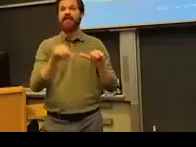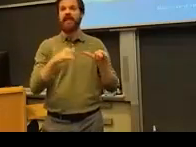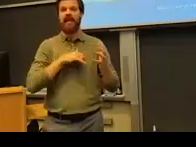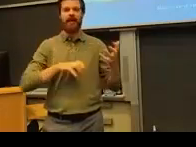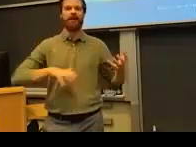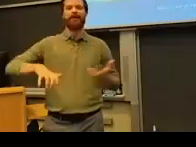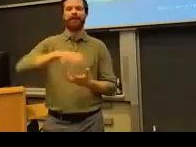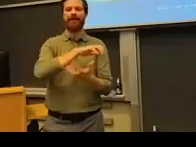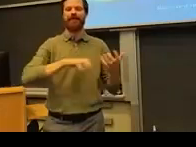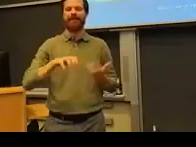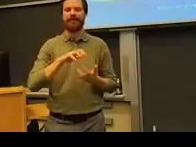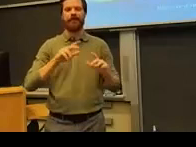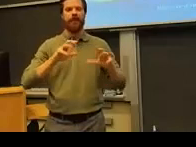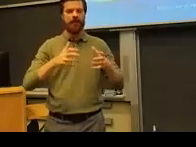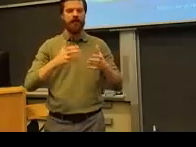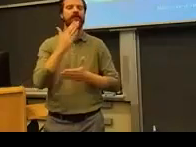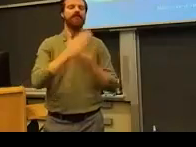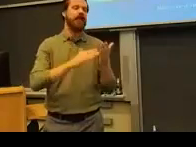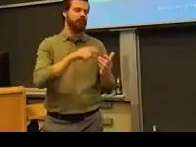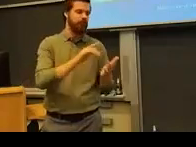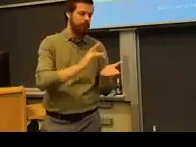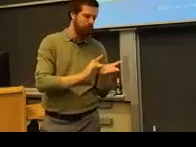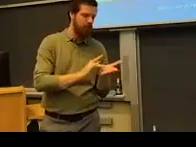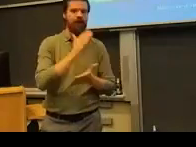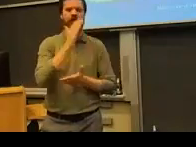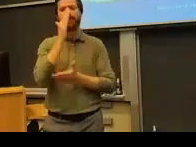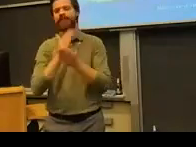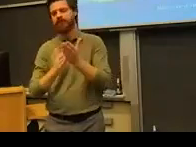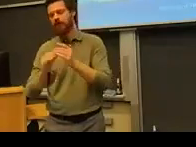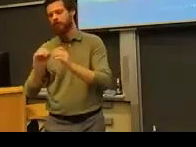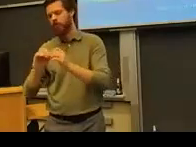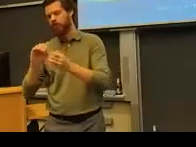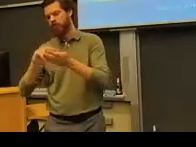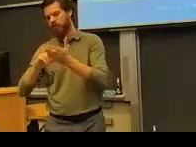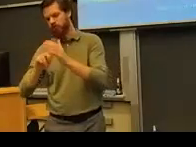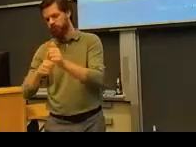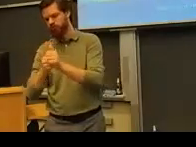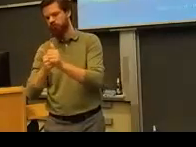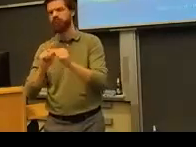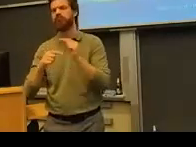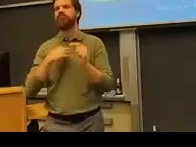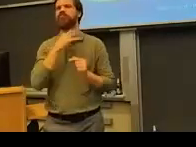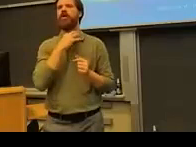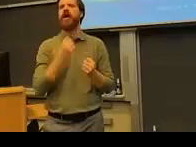population you said some just medical from you know but I'm curious how many coming